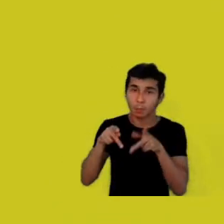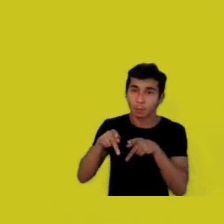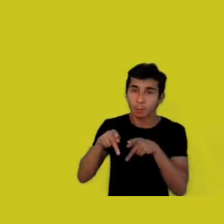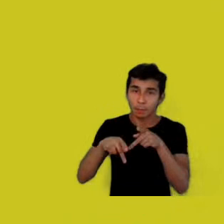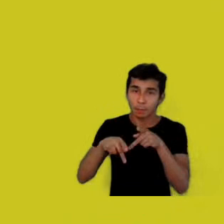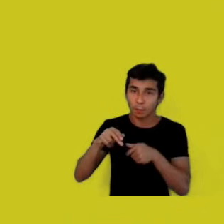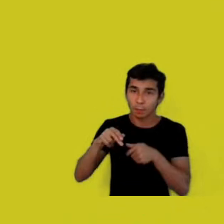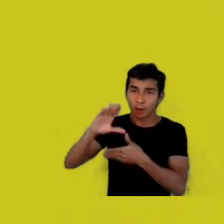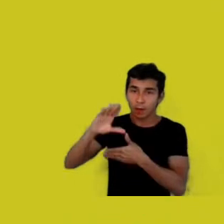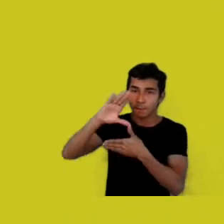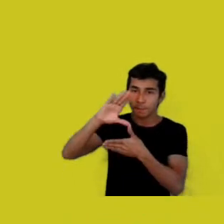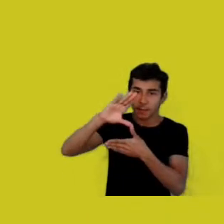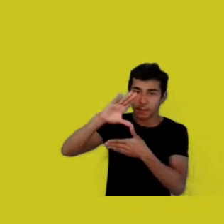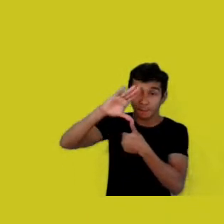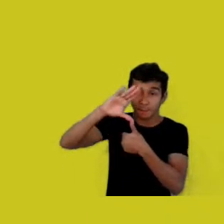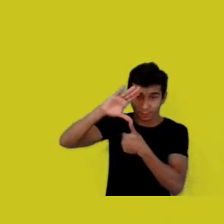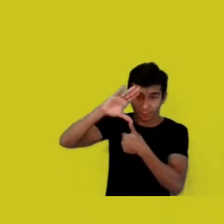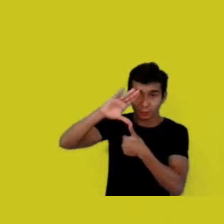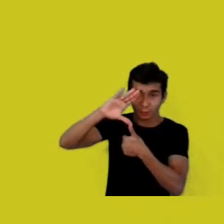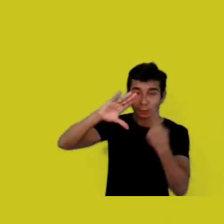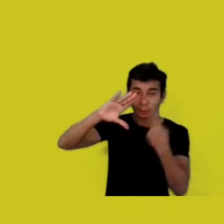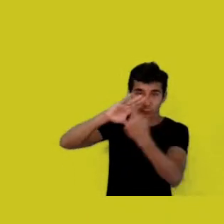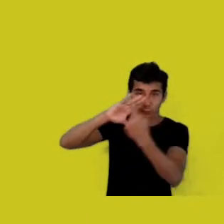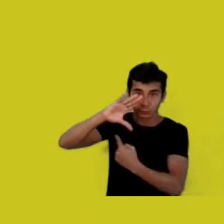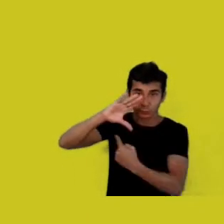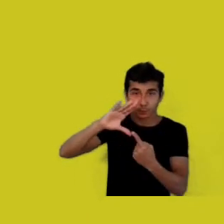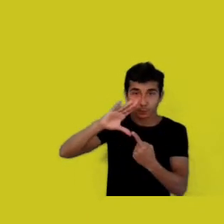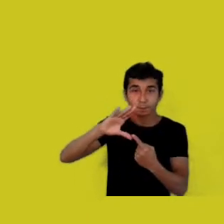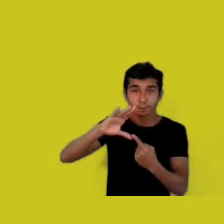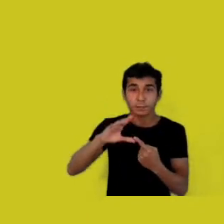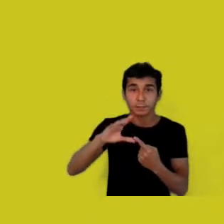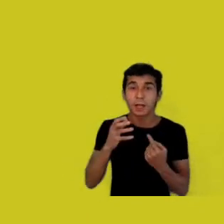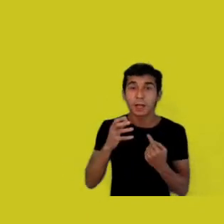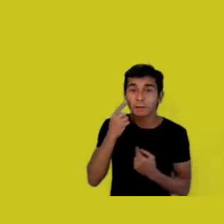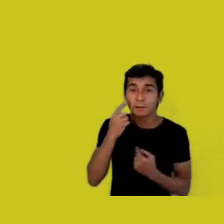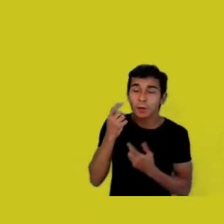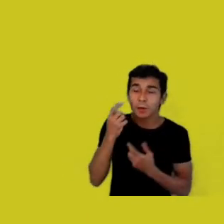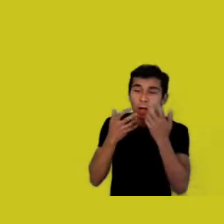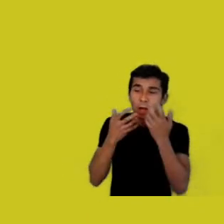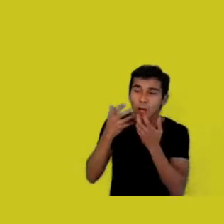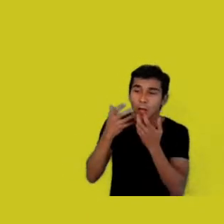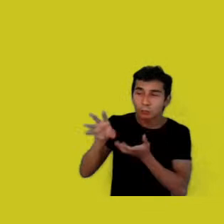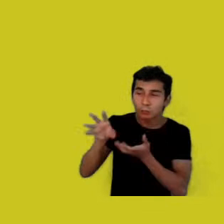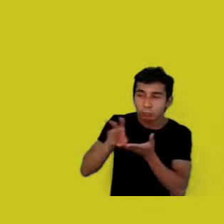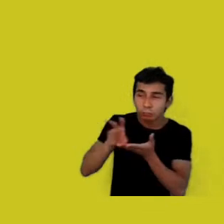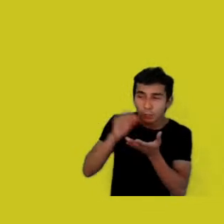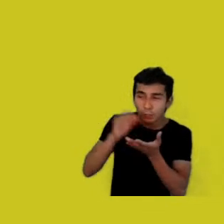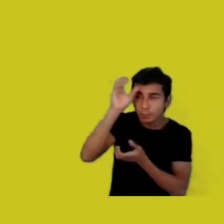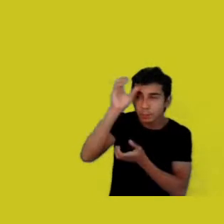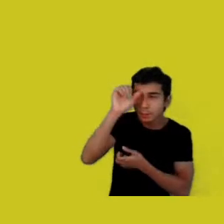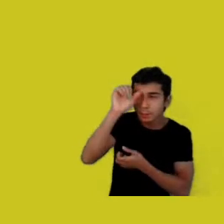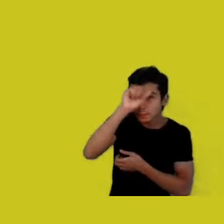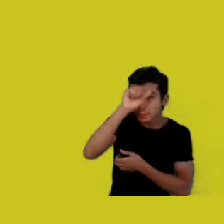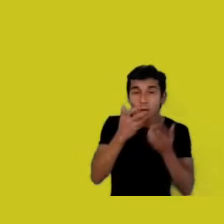and he began to learn the various dimensions these chants have. First there are mythical narrations, actually.